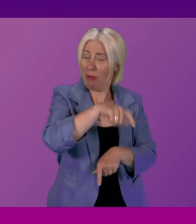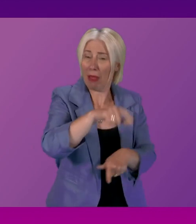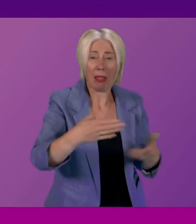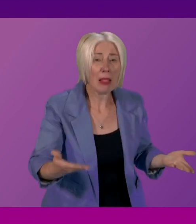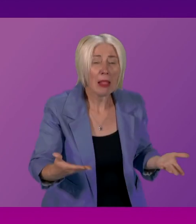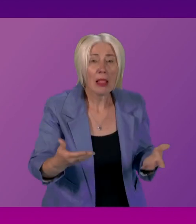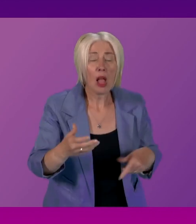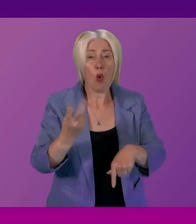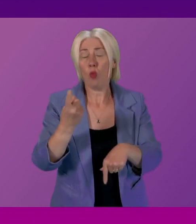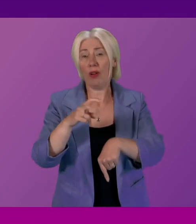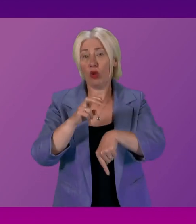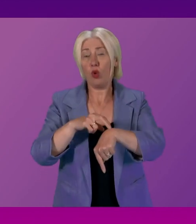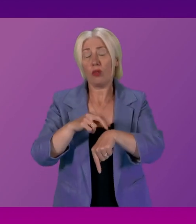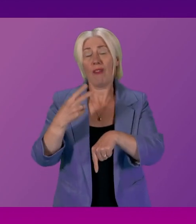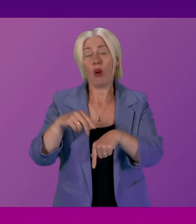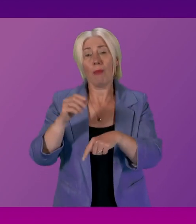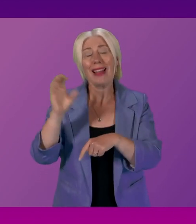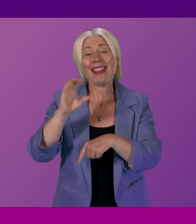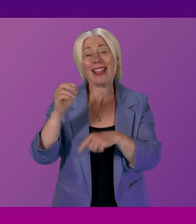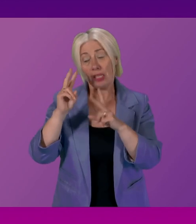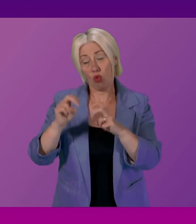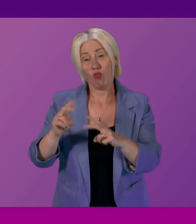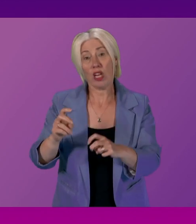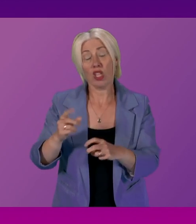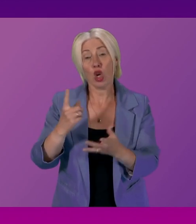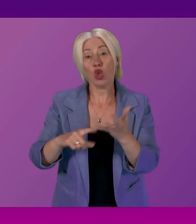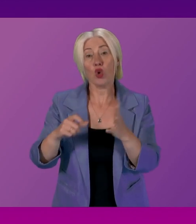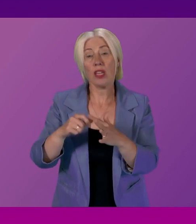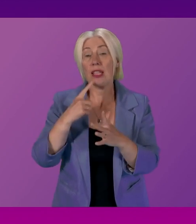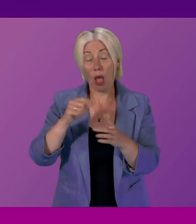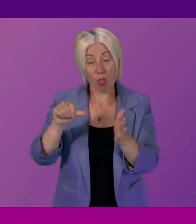Dr Hume of Cancer Research UK says that the problems in cancer care are fixable if the